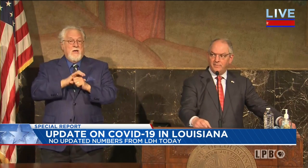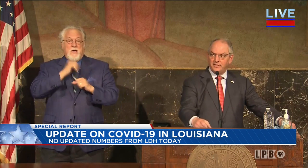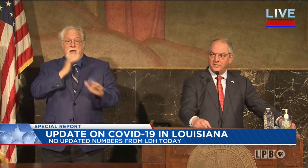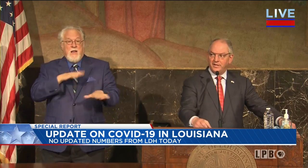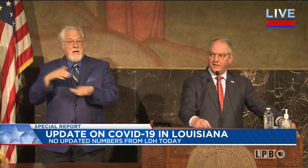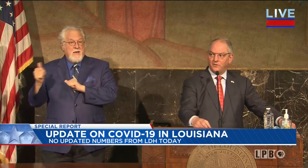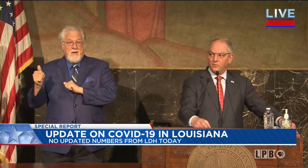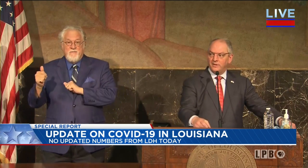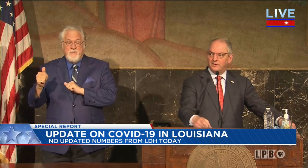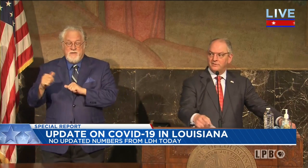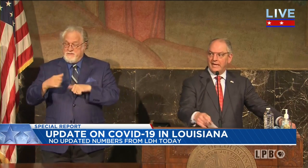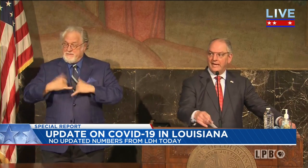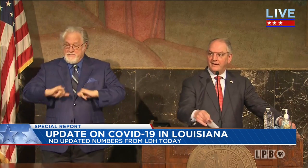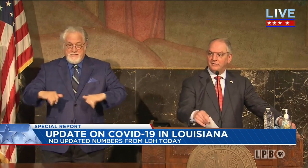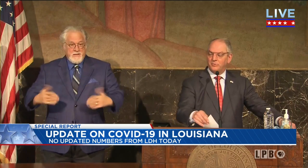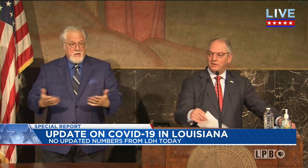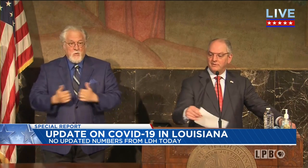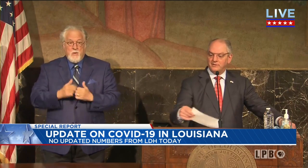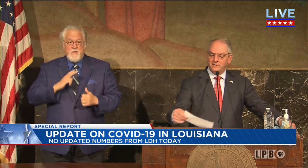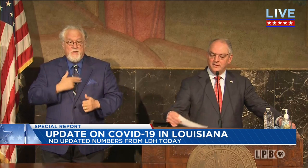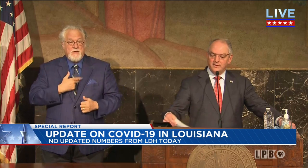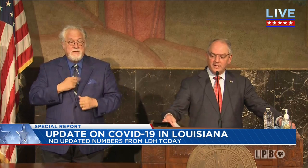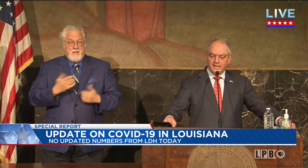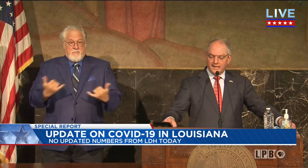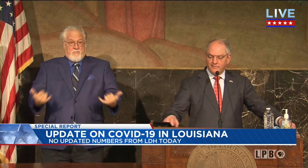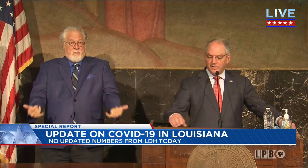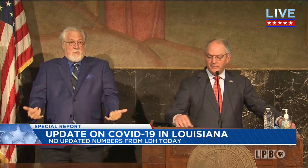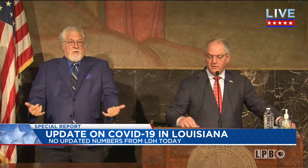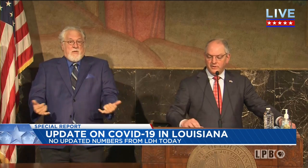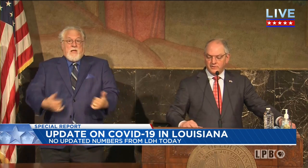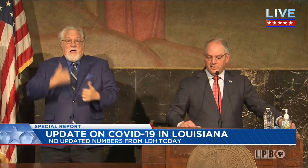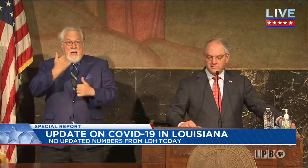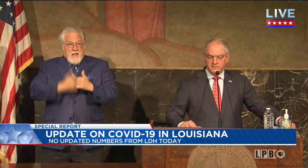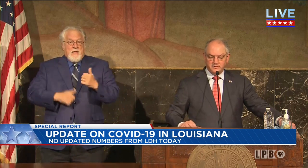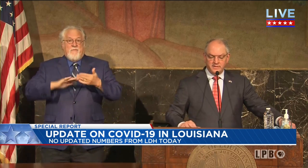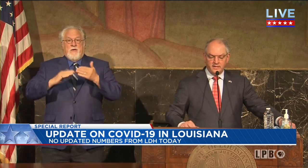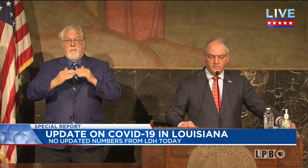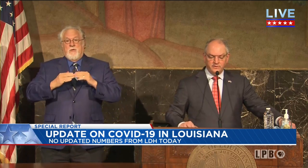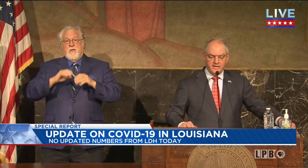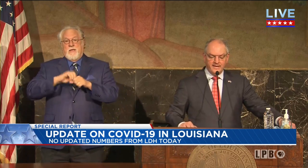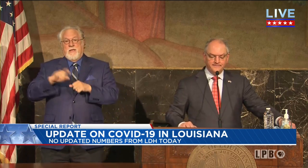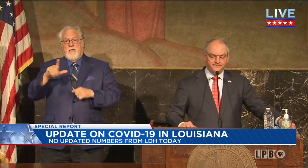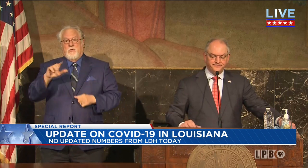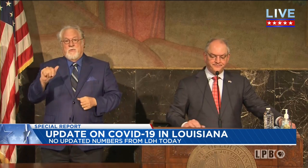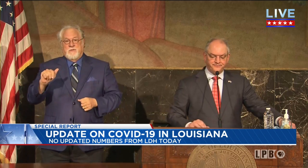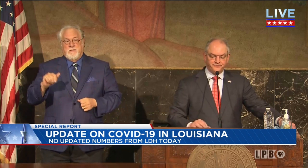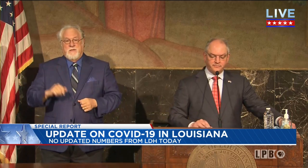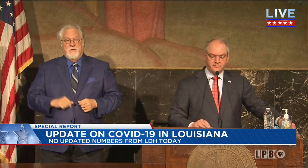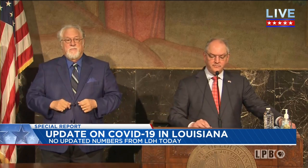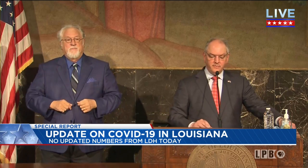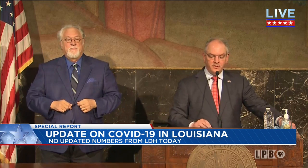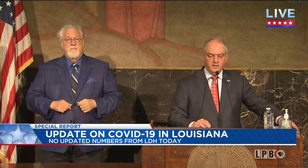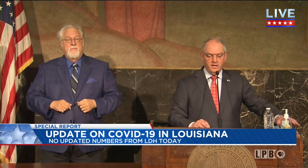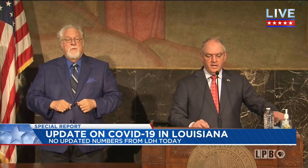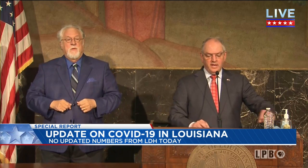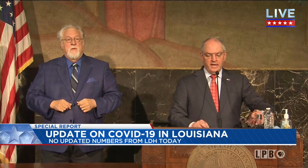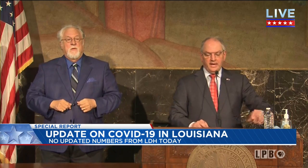BUT RIGHT NOW TODAY WE'RE STILL VERY MUCH IN THE FIRST WAVE. CORONAVIRUS HASN'T LEFT.